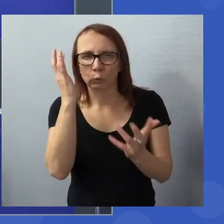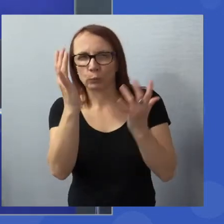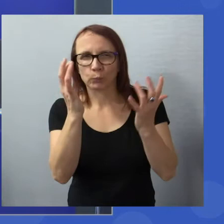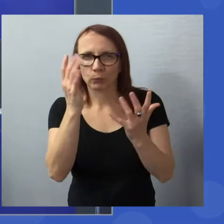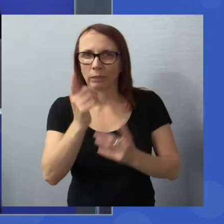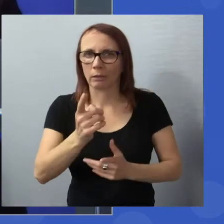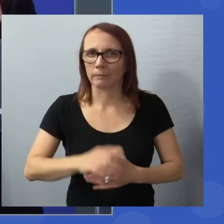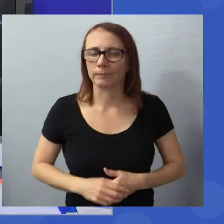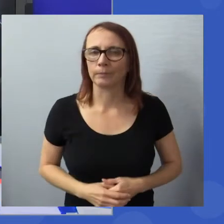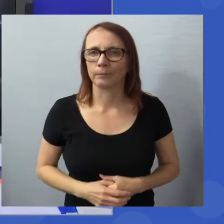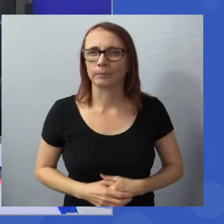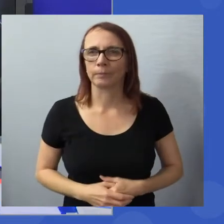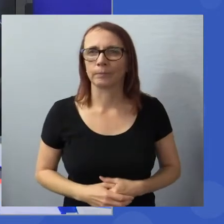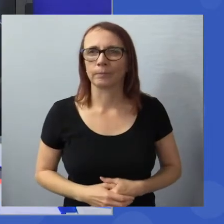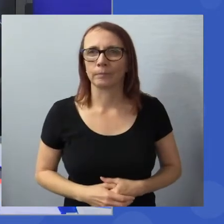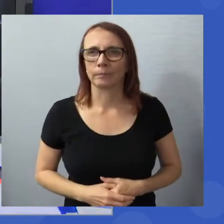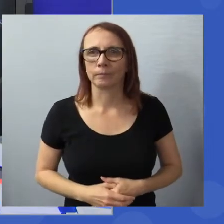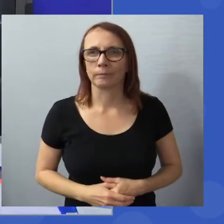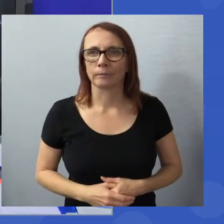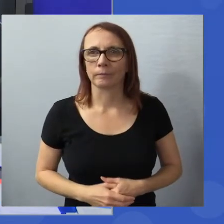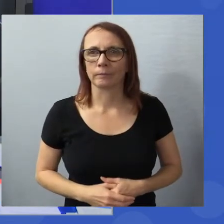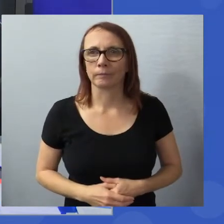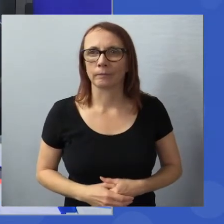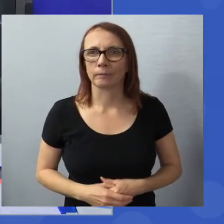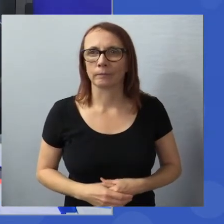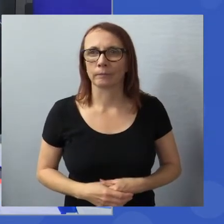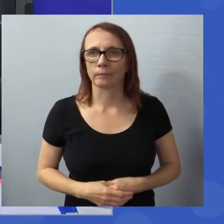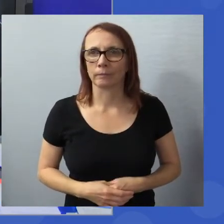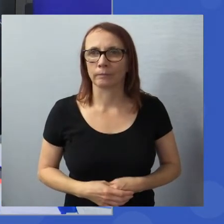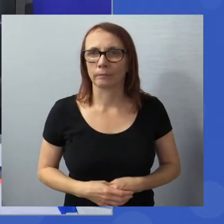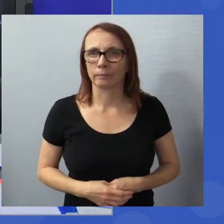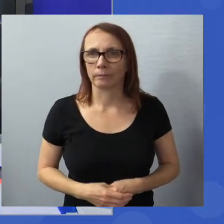do we have one here yep and then we'll